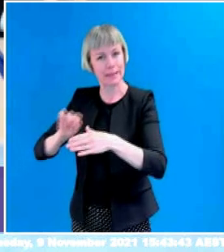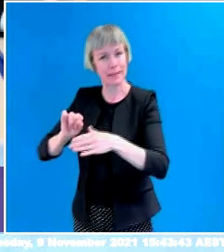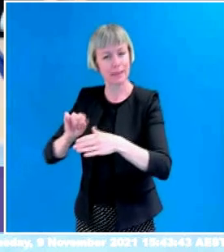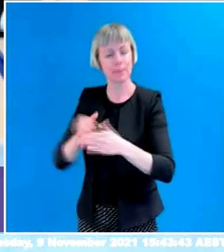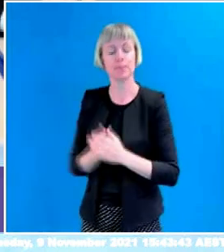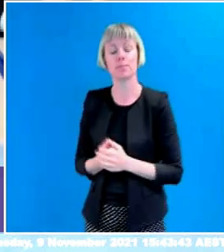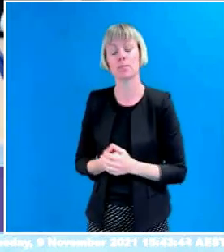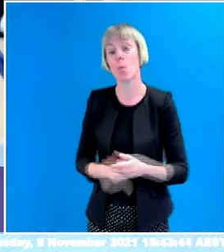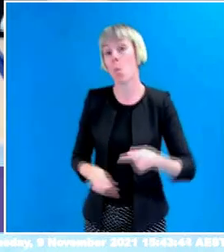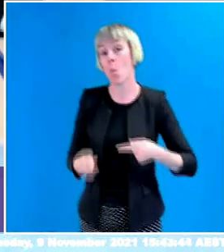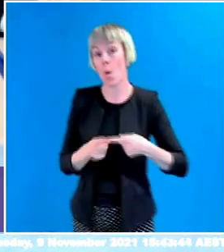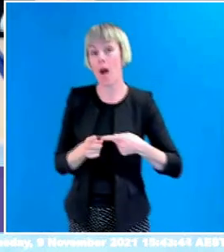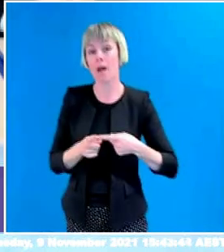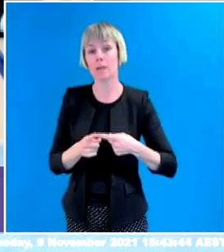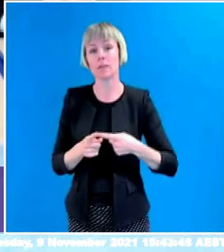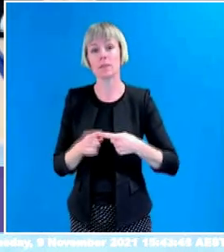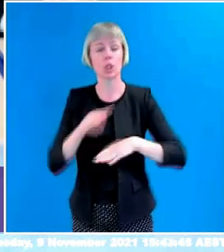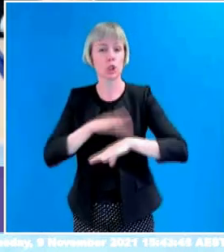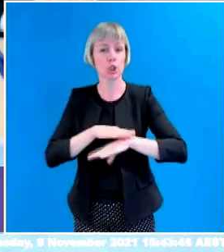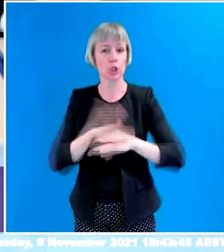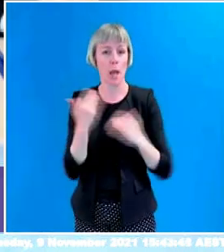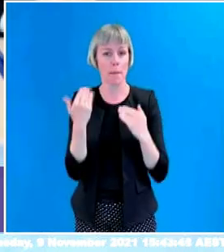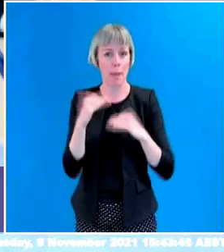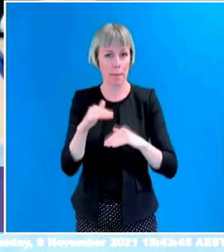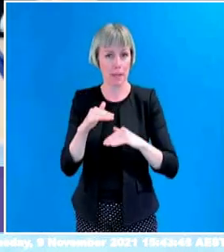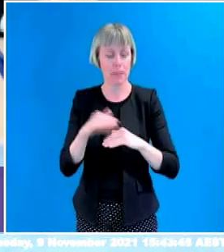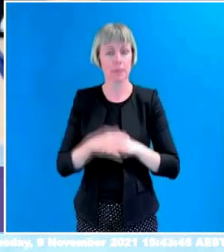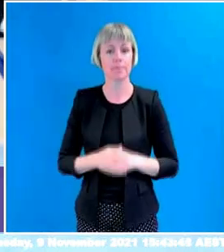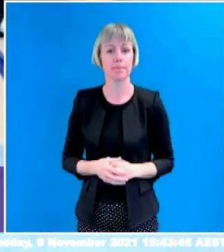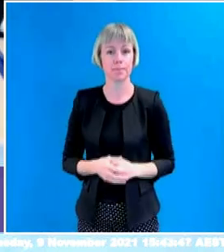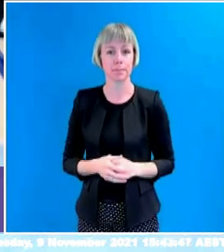One is timeliness, it goes to the timing of its considerations.